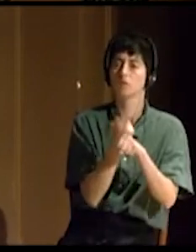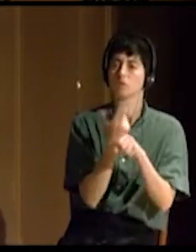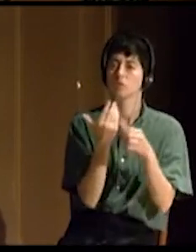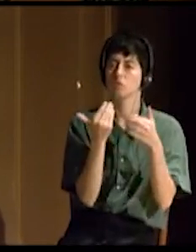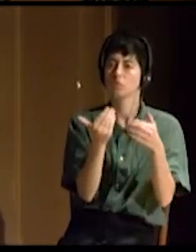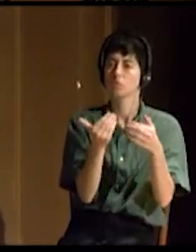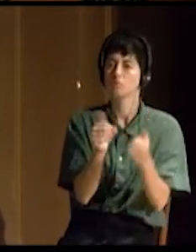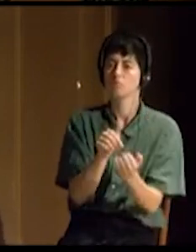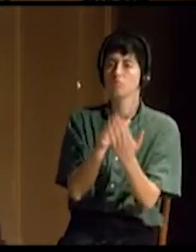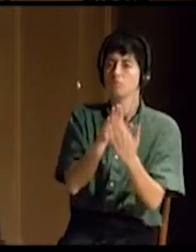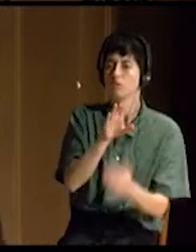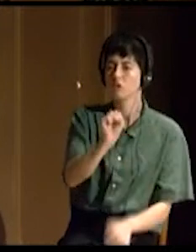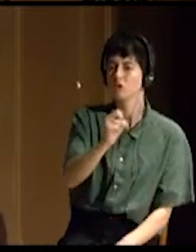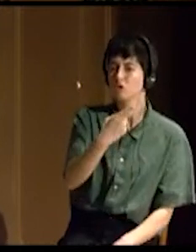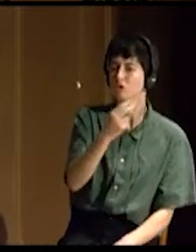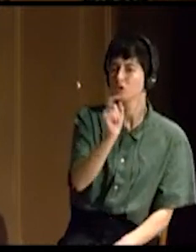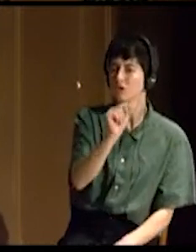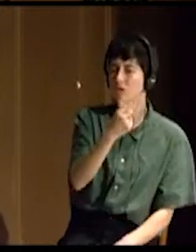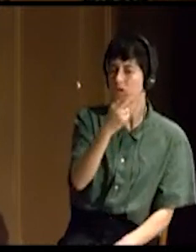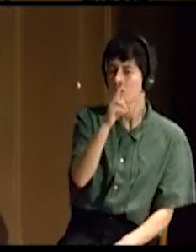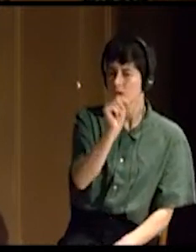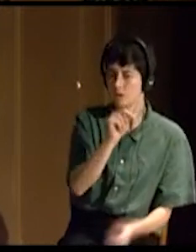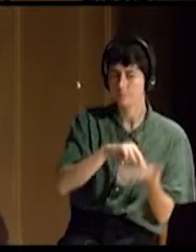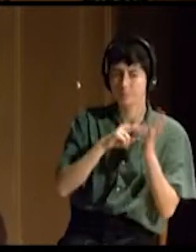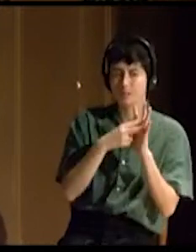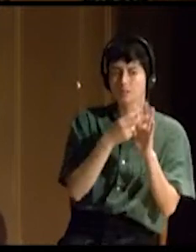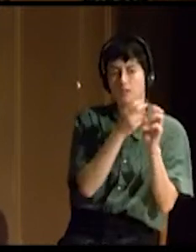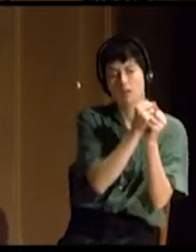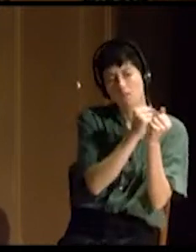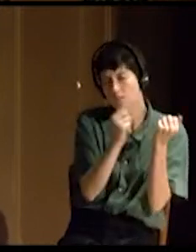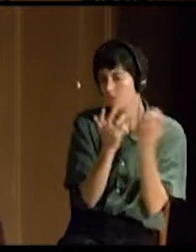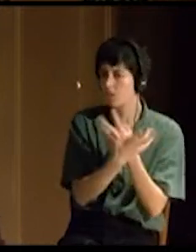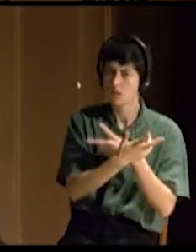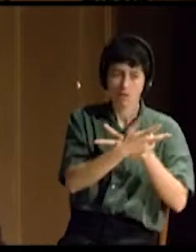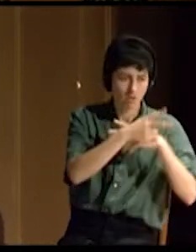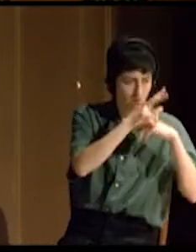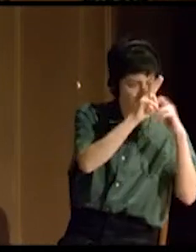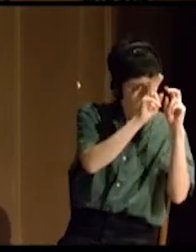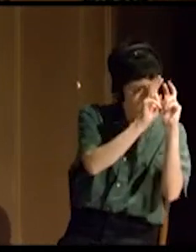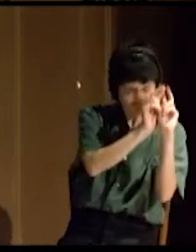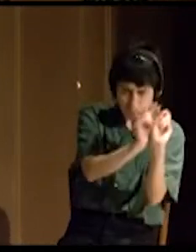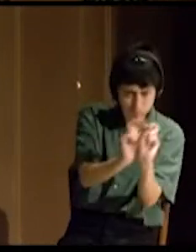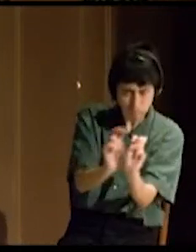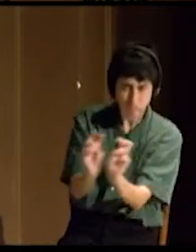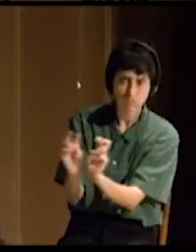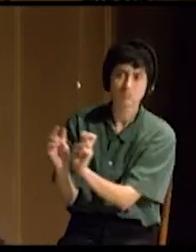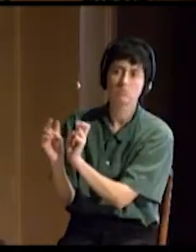So theoretically, you could get all the genes belonging to all organisms in that sample.